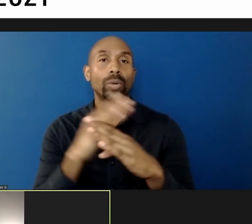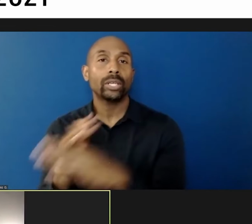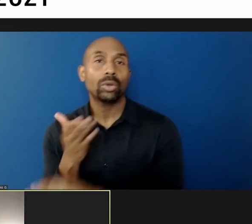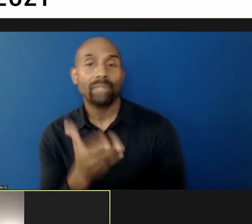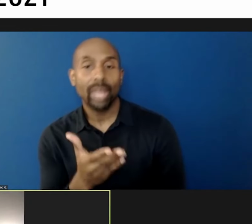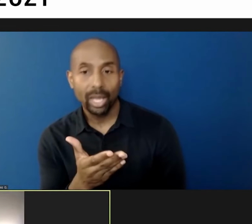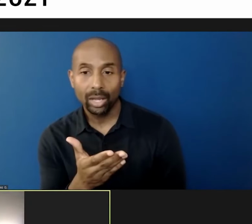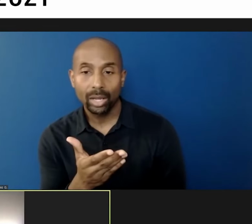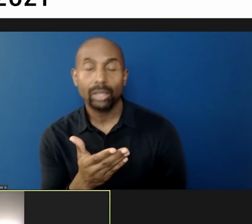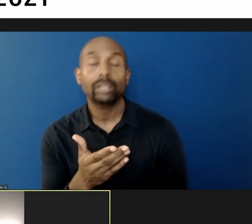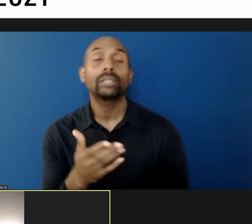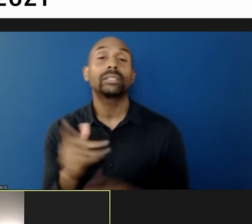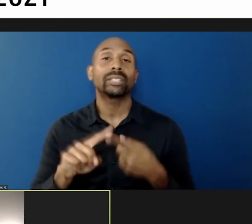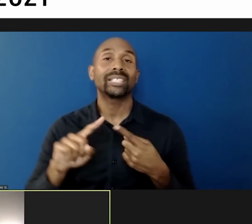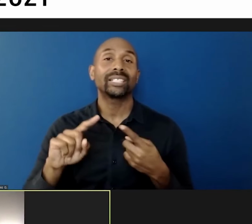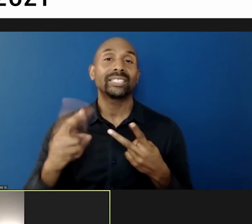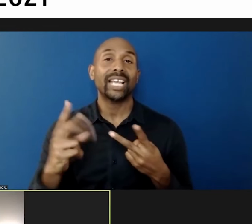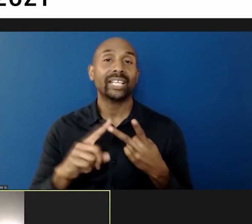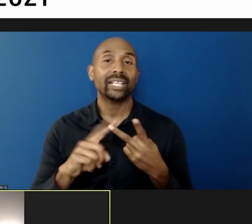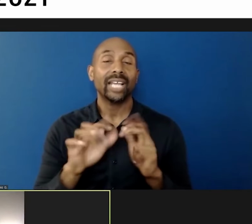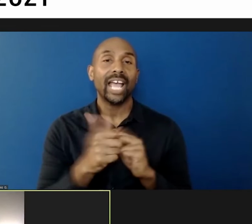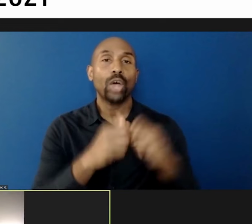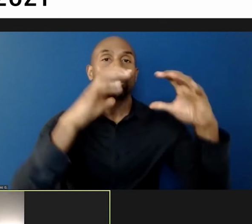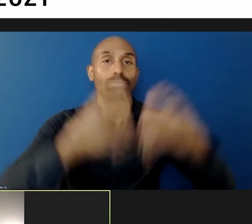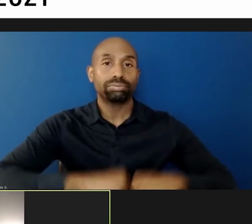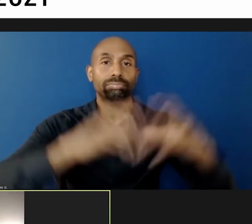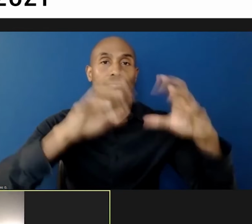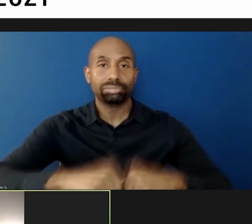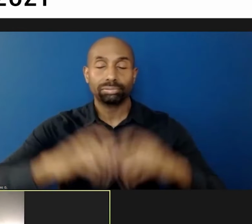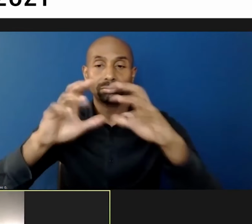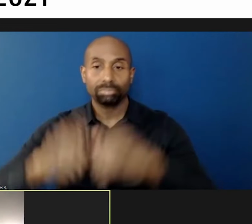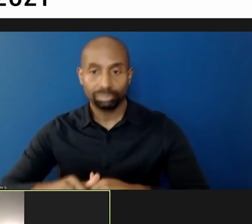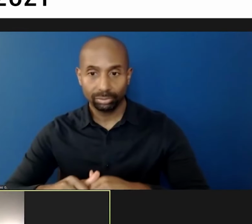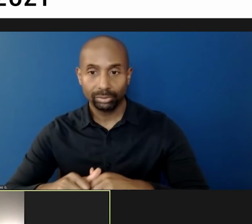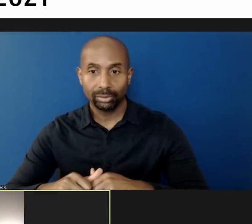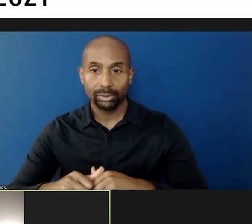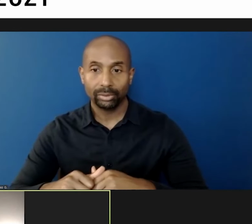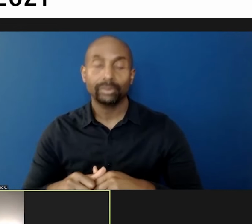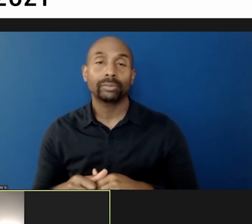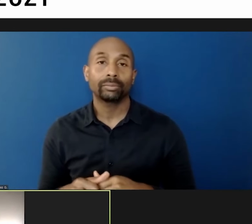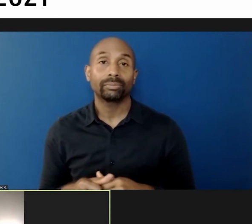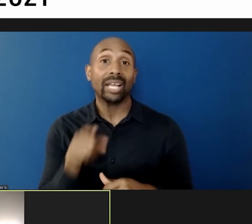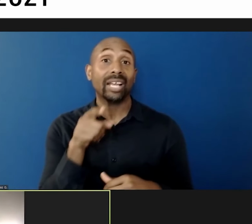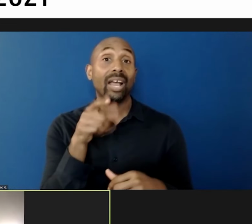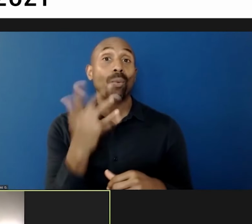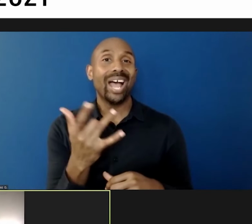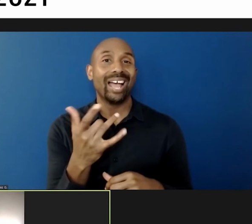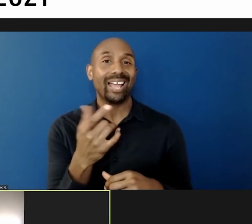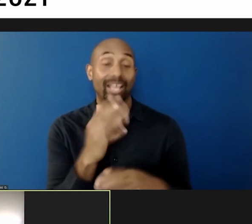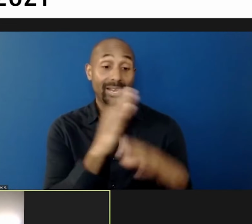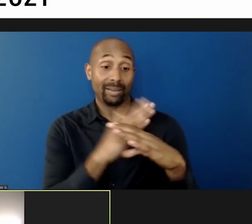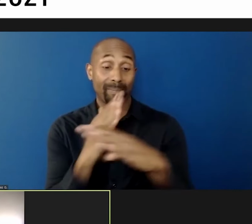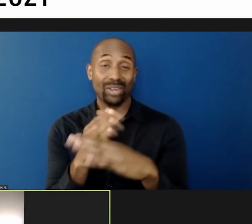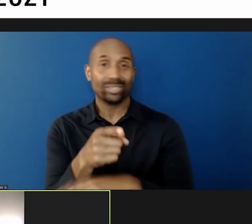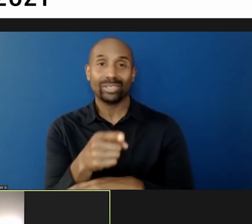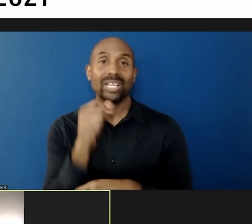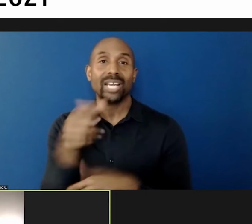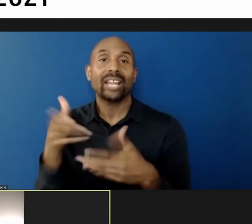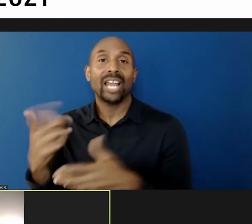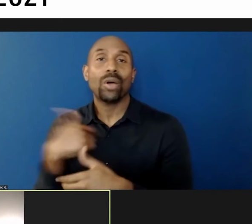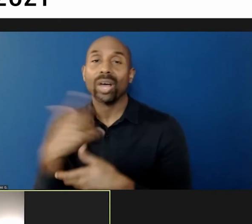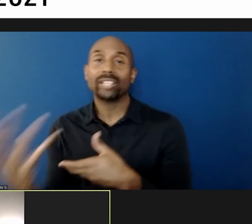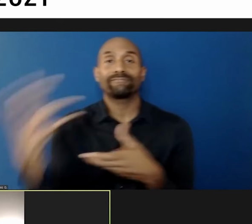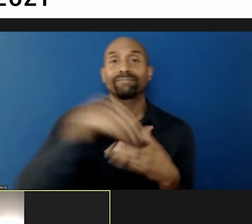the barriers that are causing us to participate effectively despite, you know, if we are Black